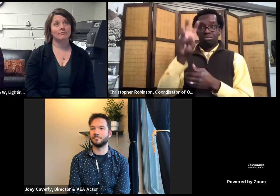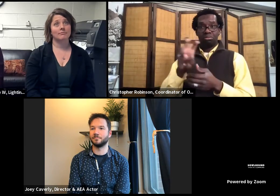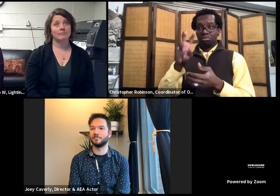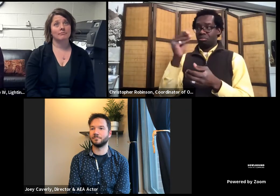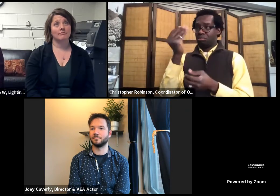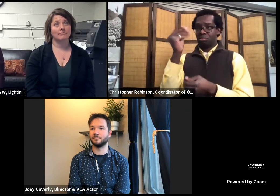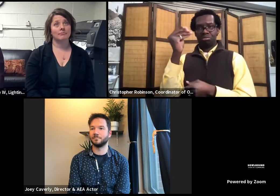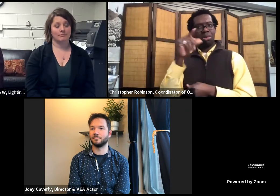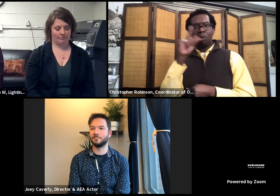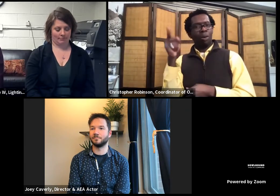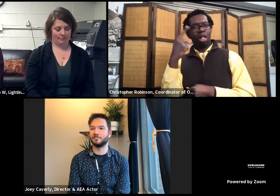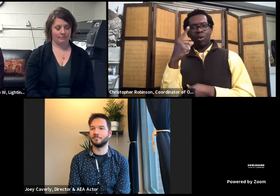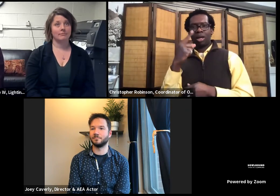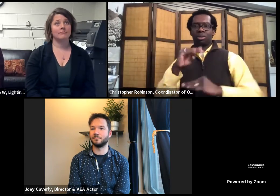Get the most out of the interpreters.